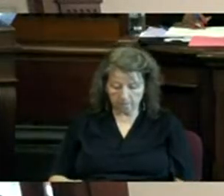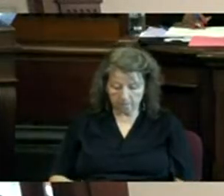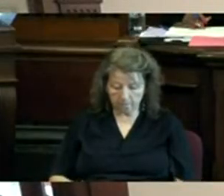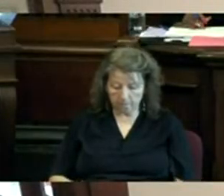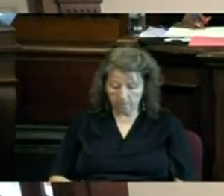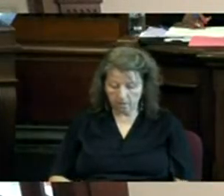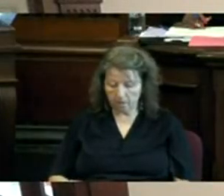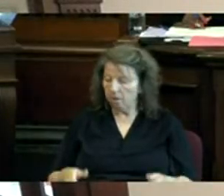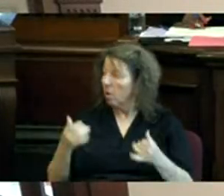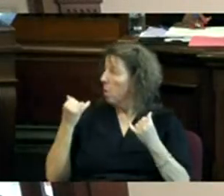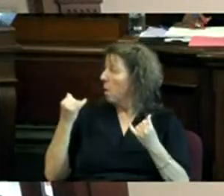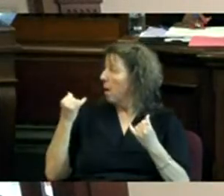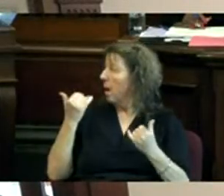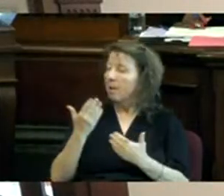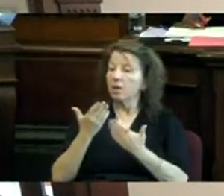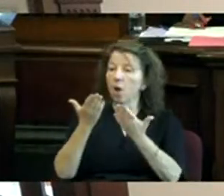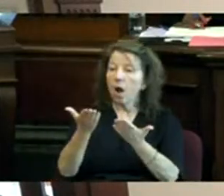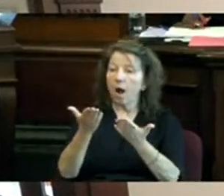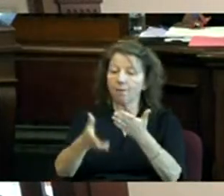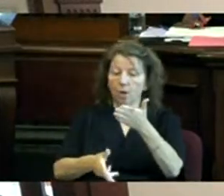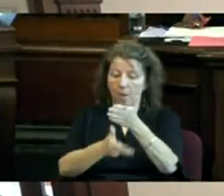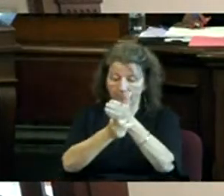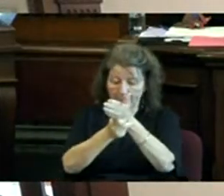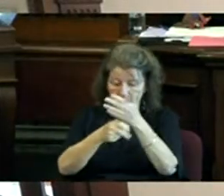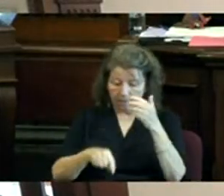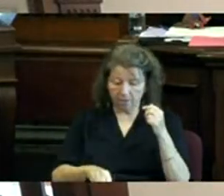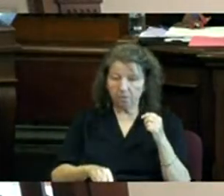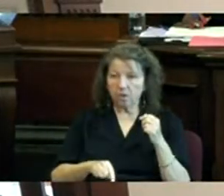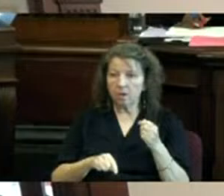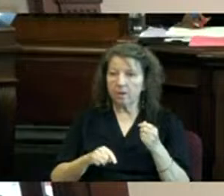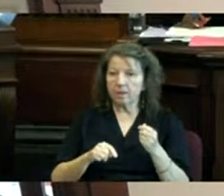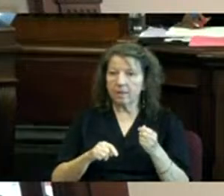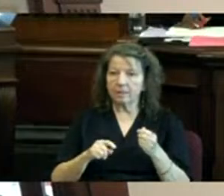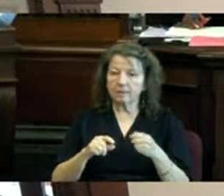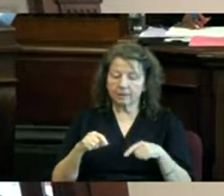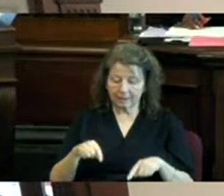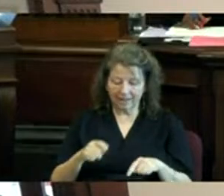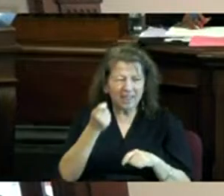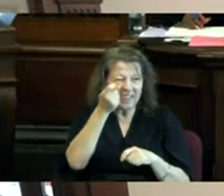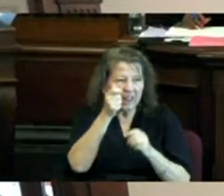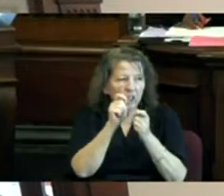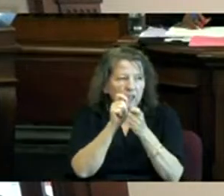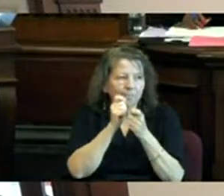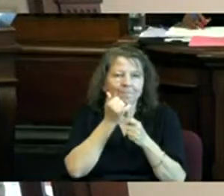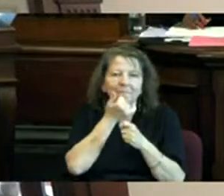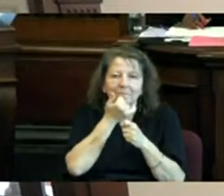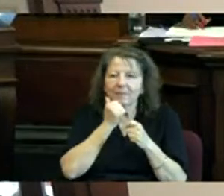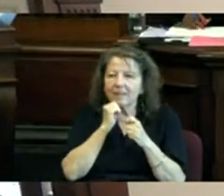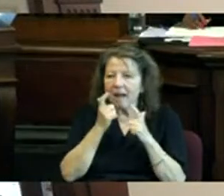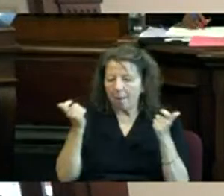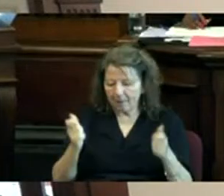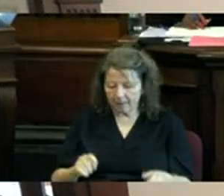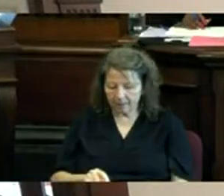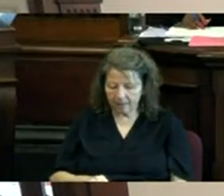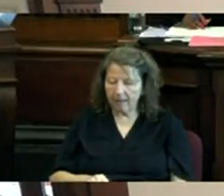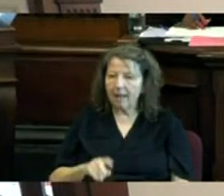comments. Concerns. Councilmember Patterson. Thank you, Chair Gruber. At this time, I'd like to offer an amendment